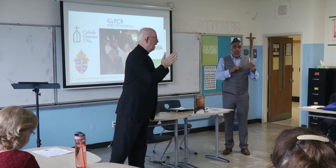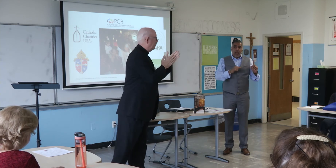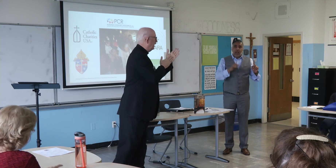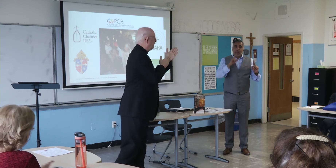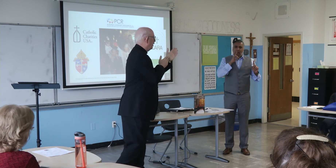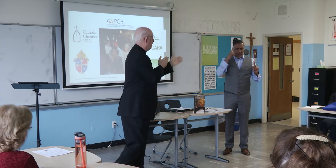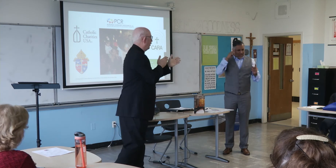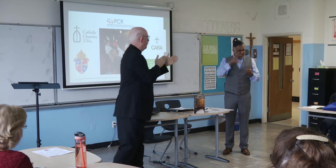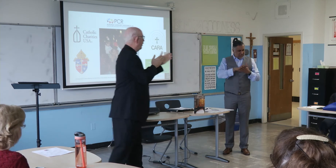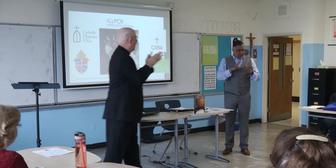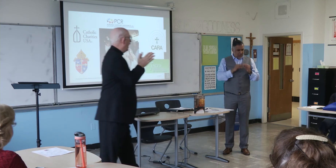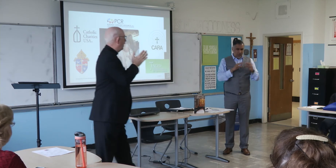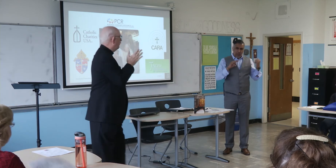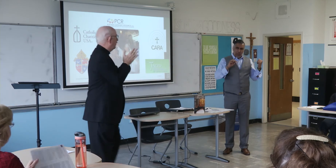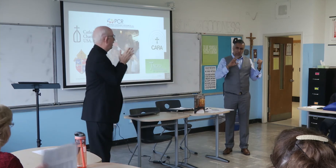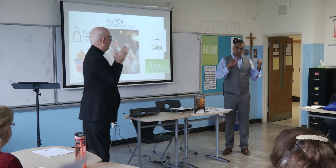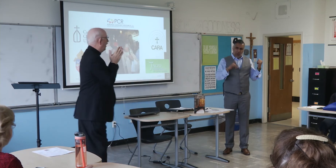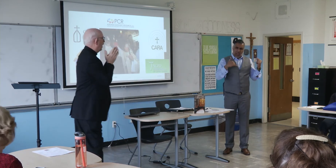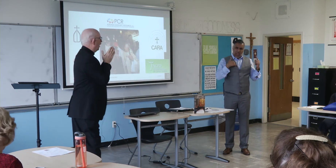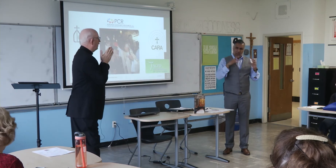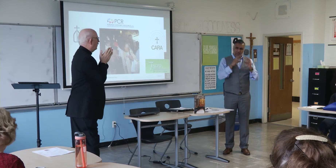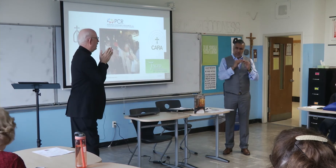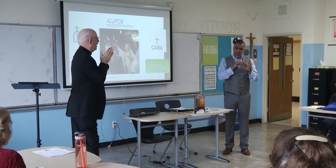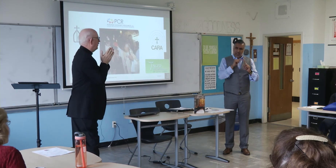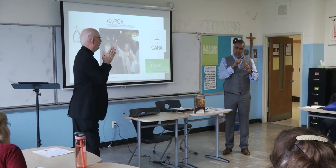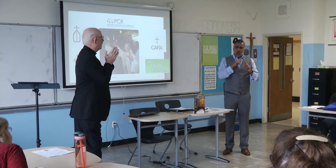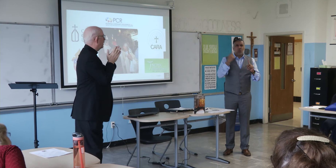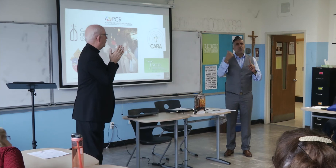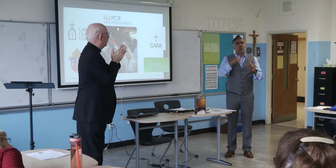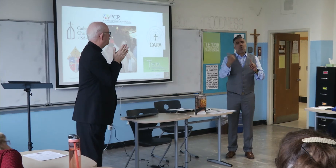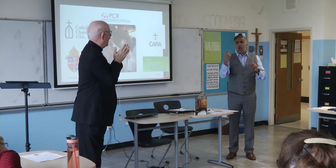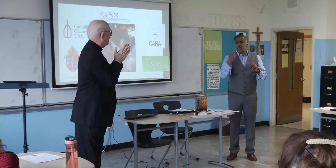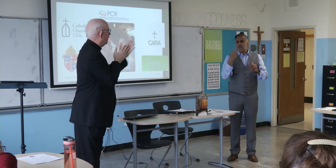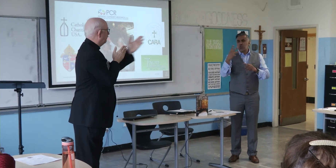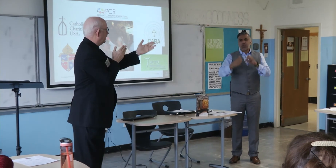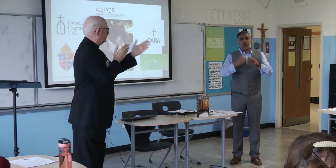I believe that Mary O'Mara had one night a couple years back, and Monsignor